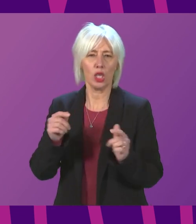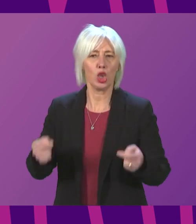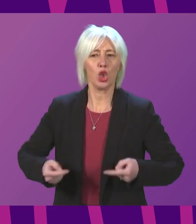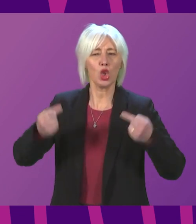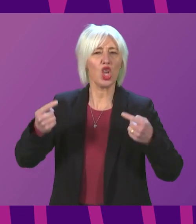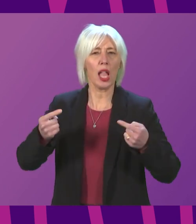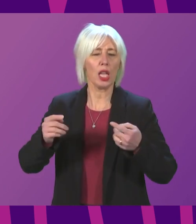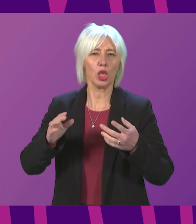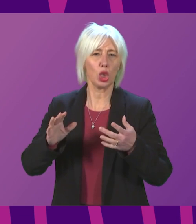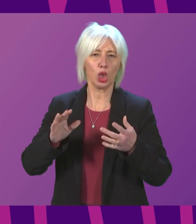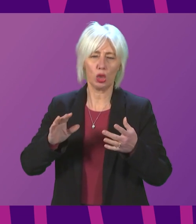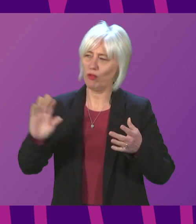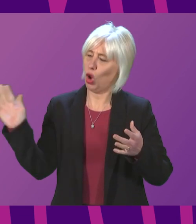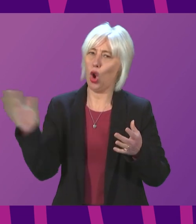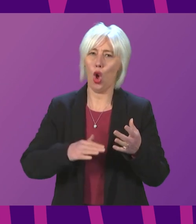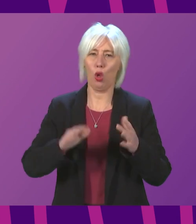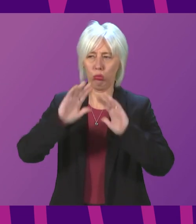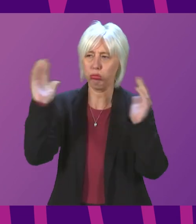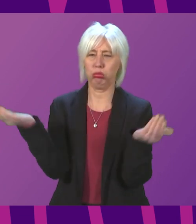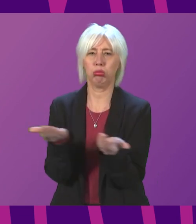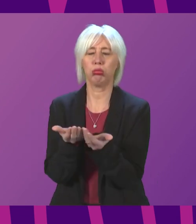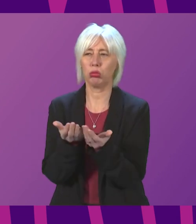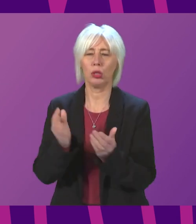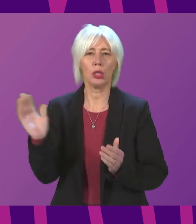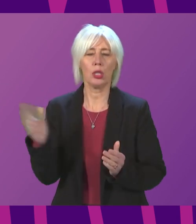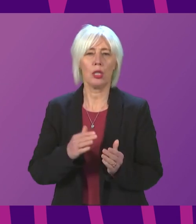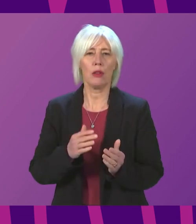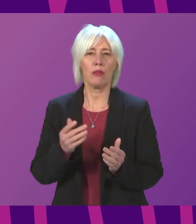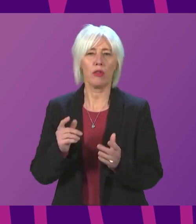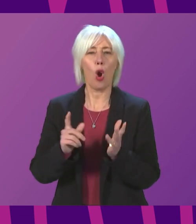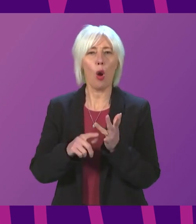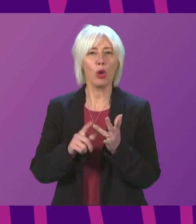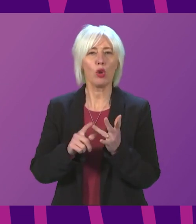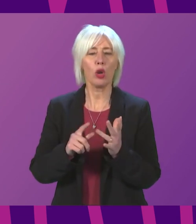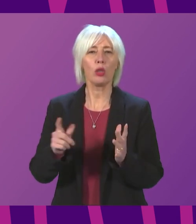the globe face. In December, the Prime Minister of France, Jean Castex, described omicron